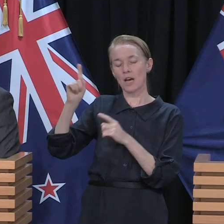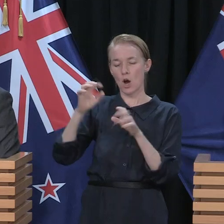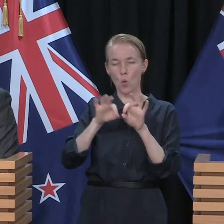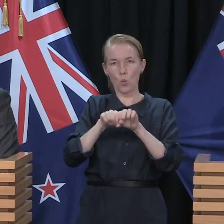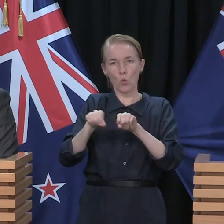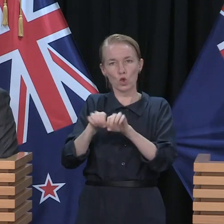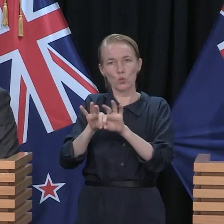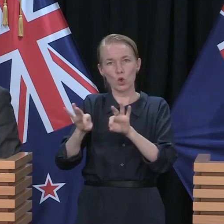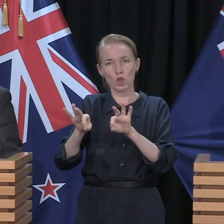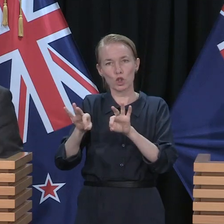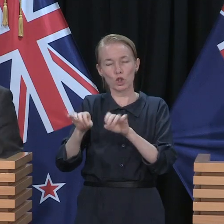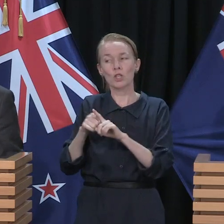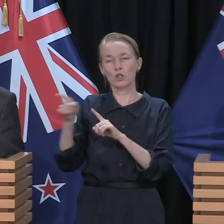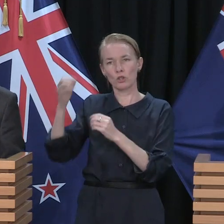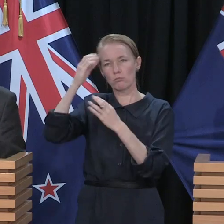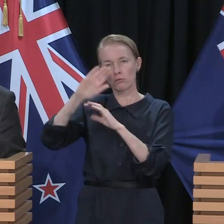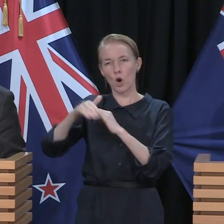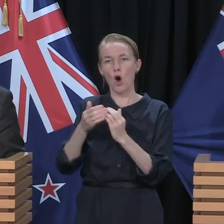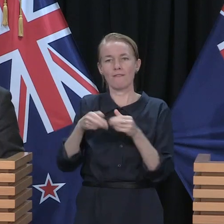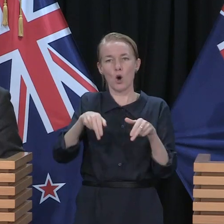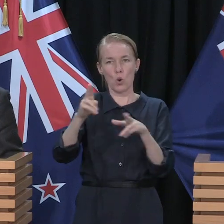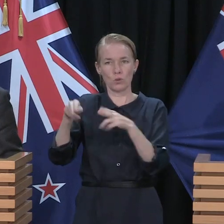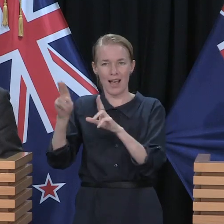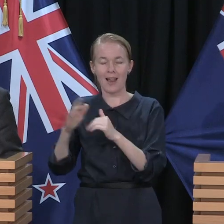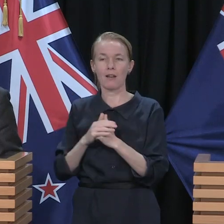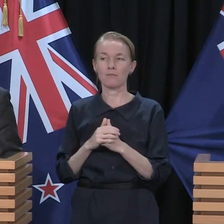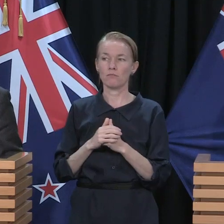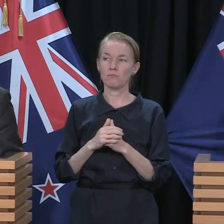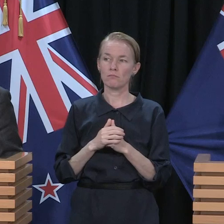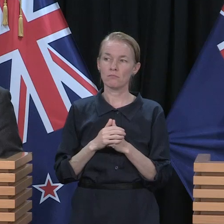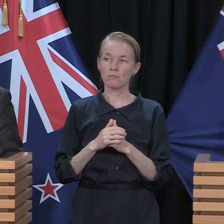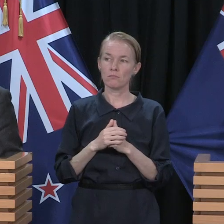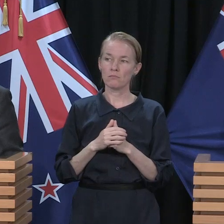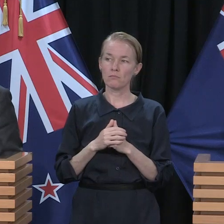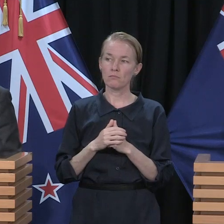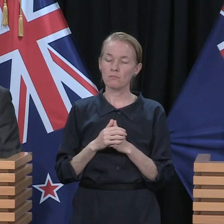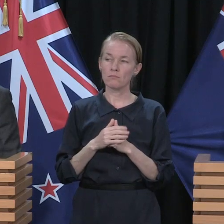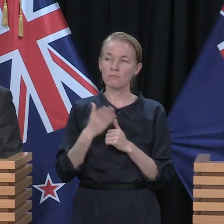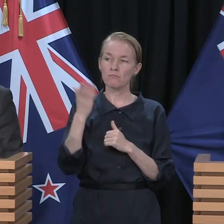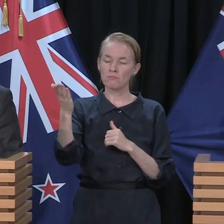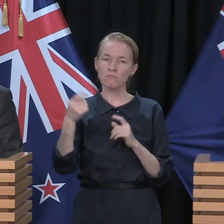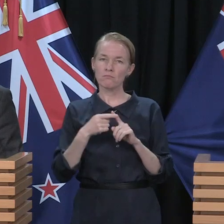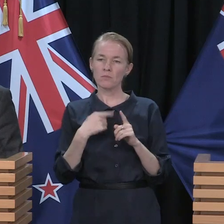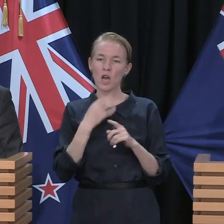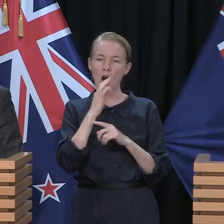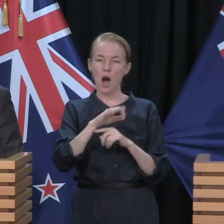address to her. I haven't been notified of additional flights since the most recent we have spoken about here. Last question.